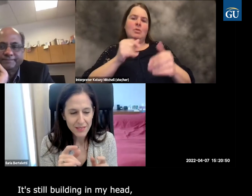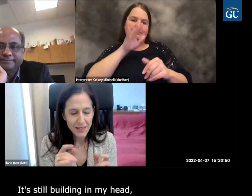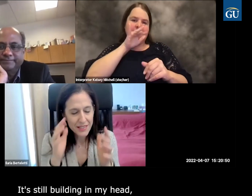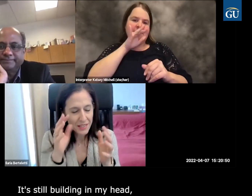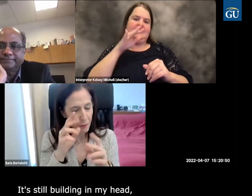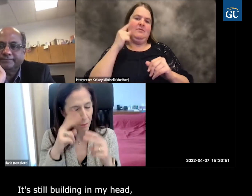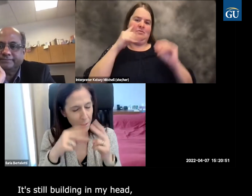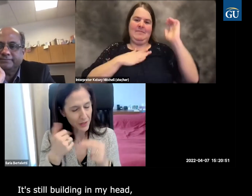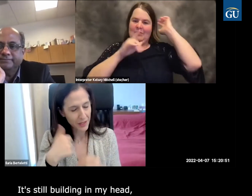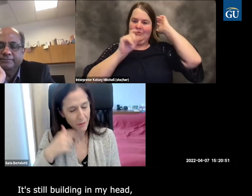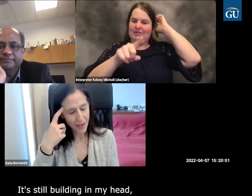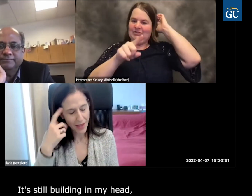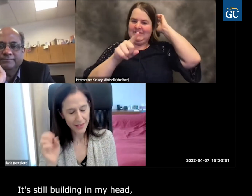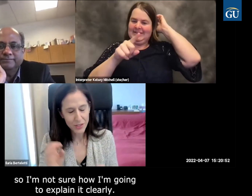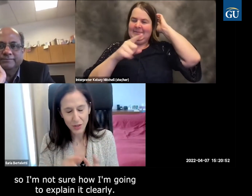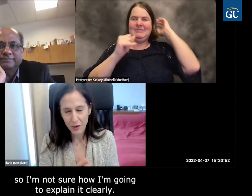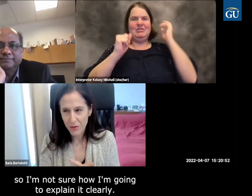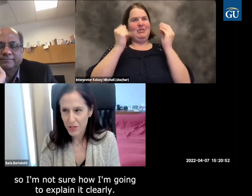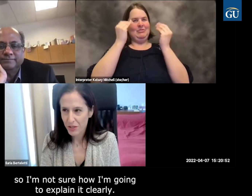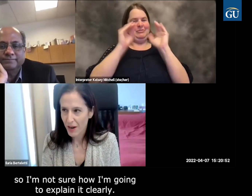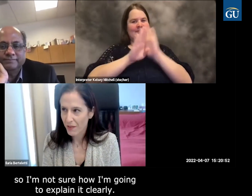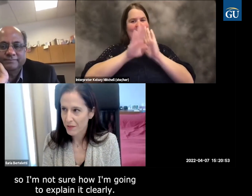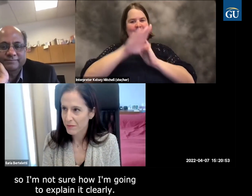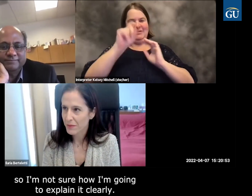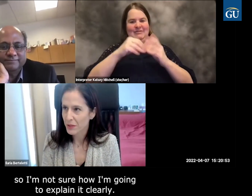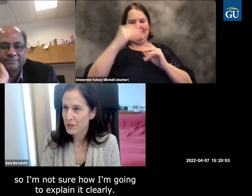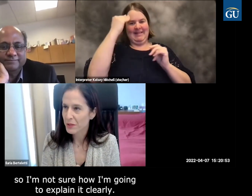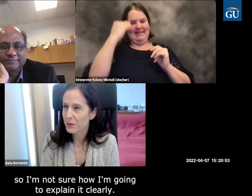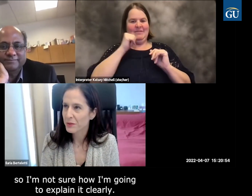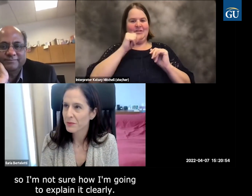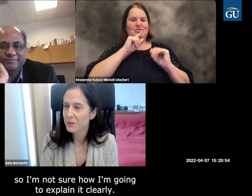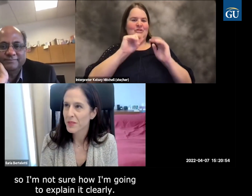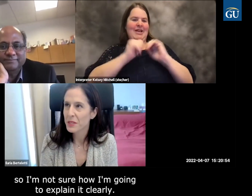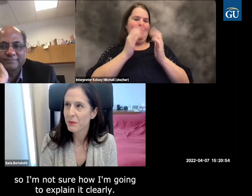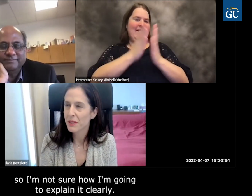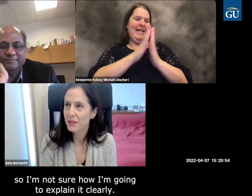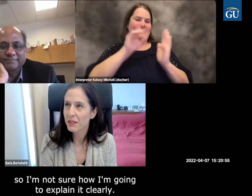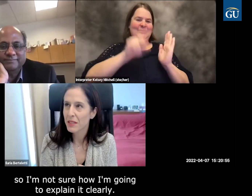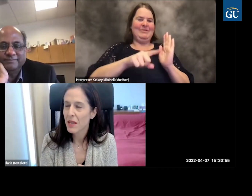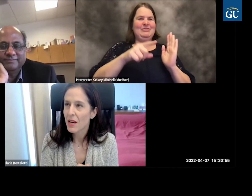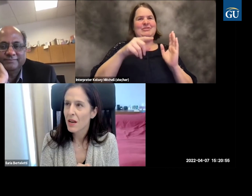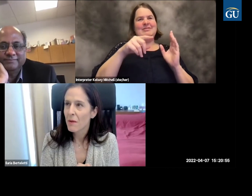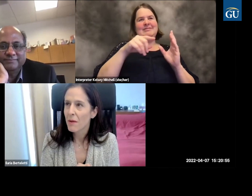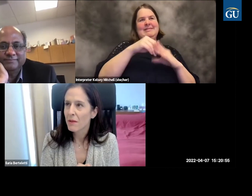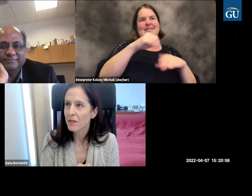it's still filling in my head so i'm not sure how i'm going to